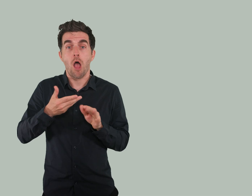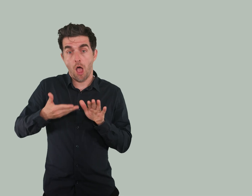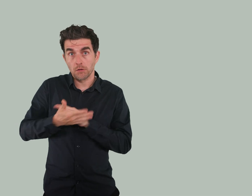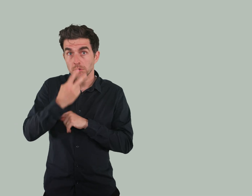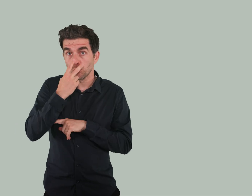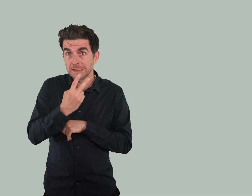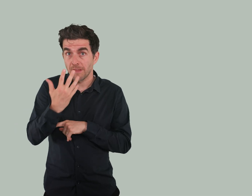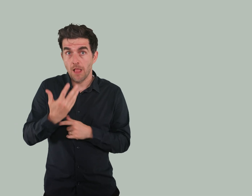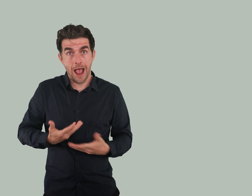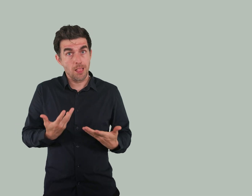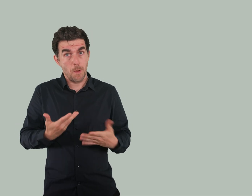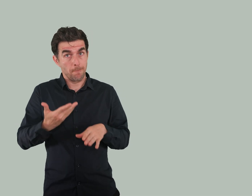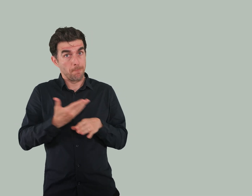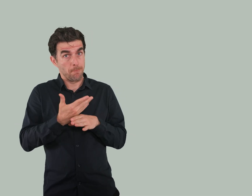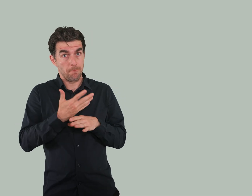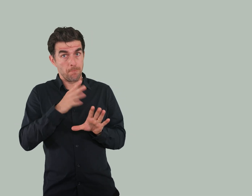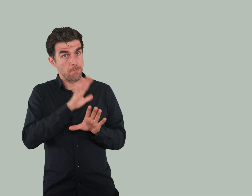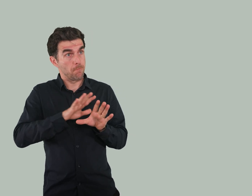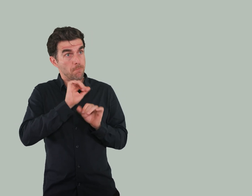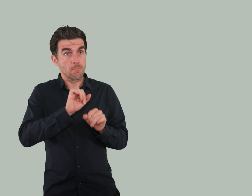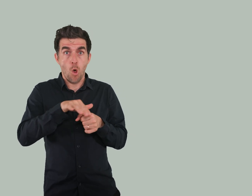Under 25s currently make up